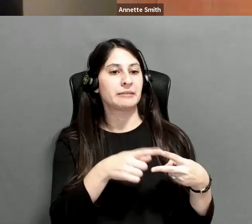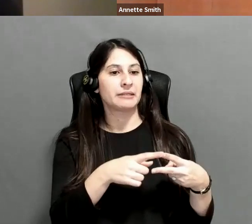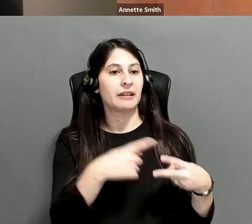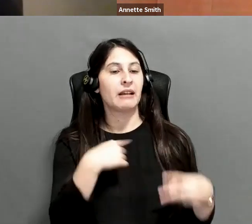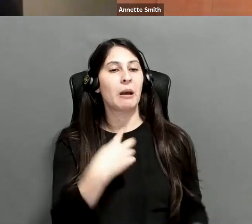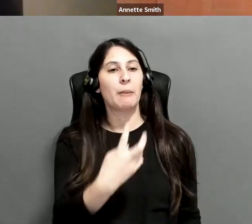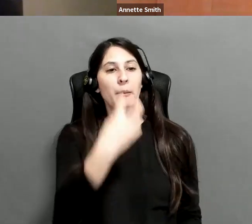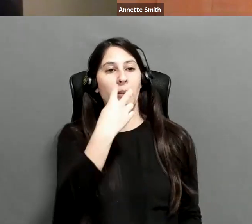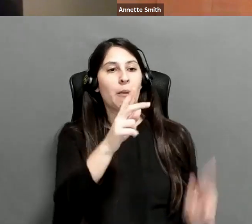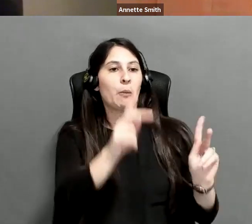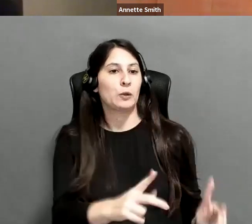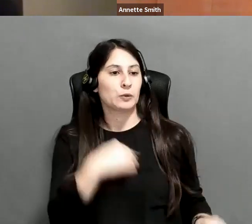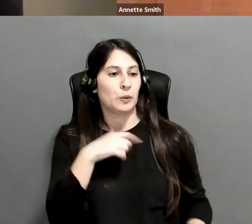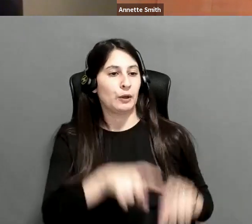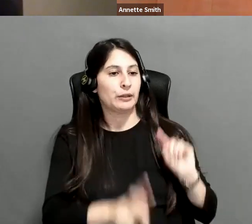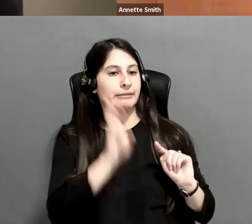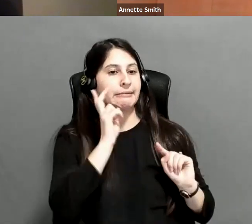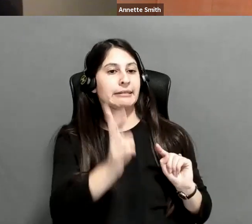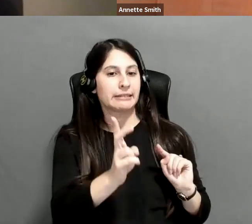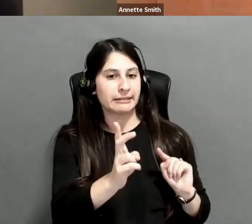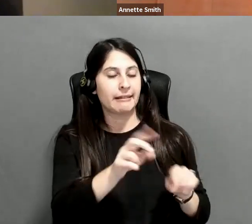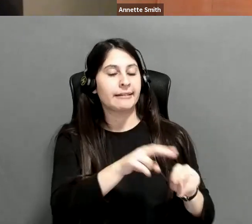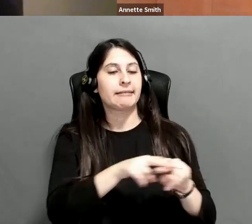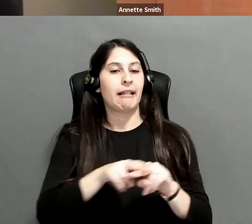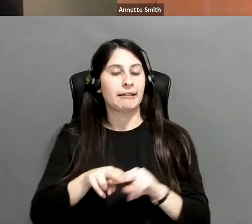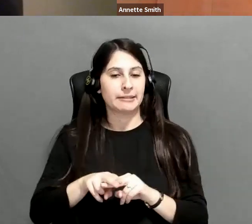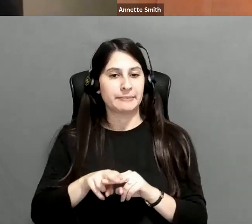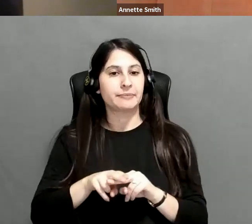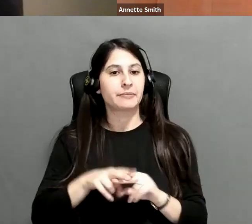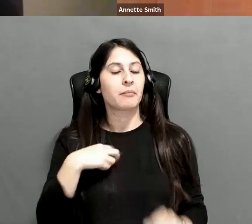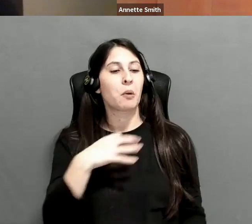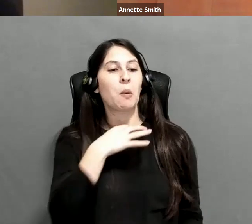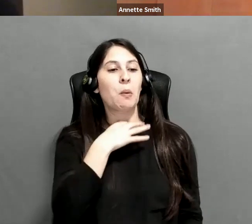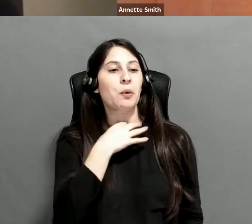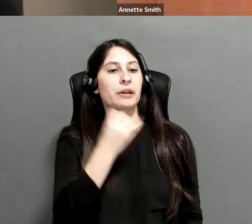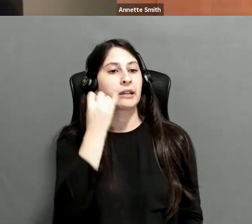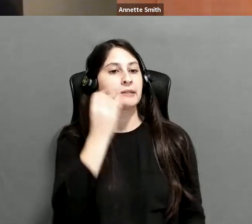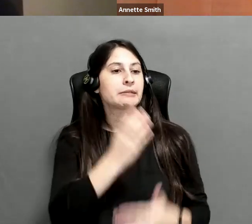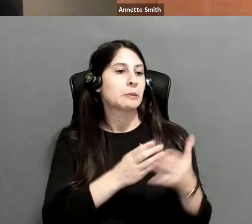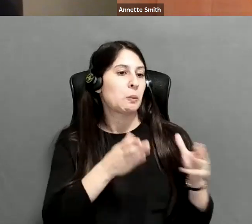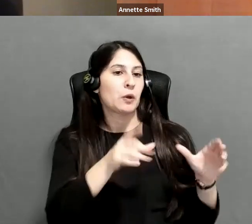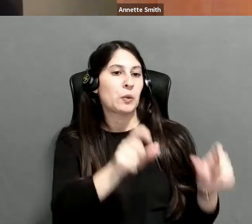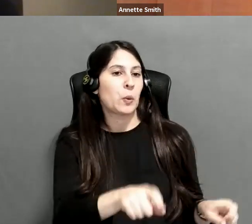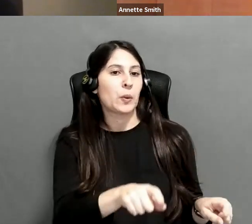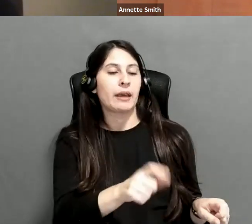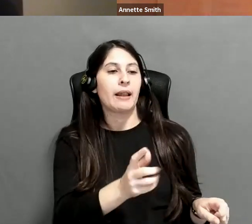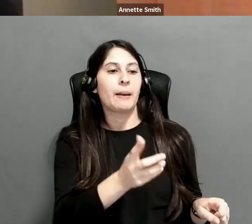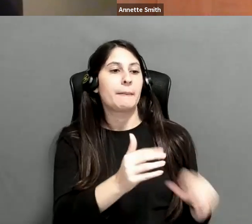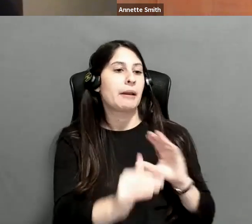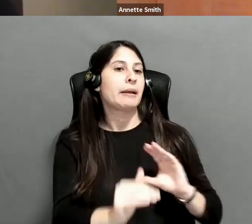Sorry. But I have two things, first thing is that I'm a blind person so I couldn't see the slides, and I